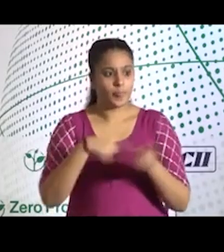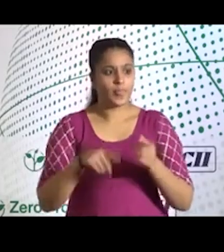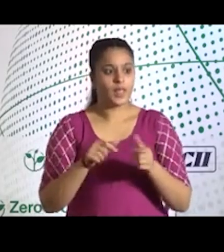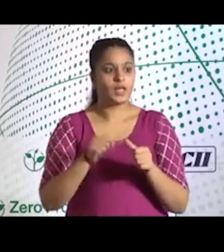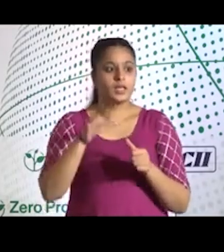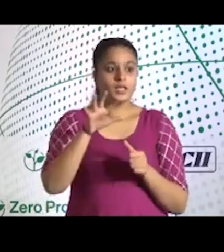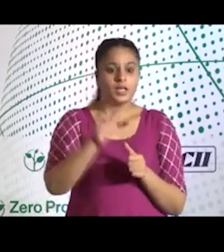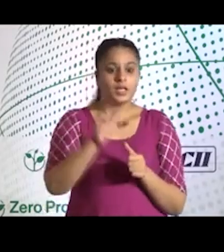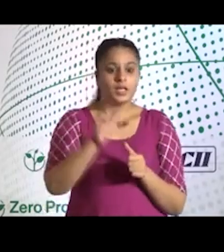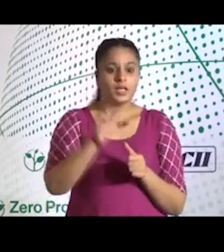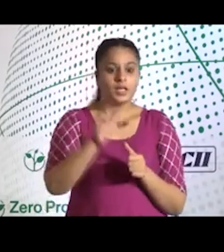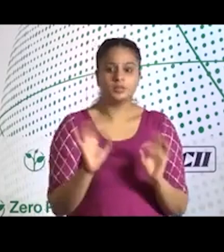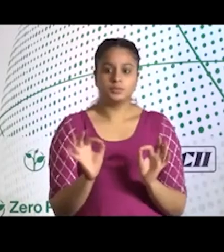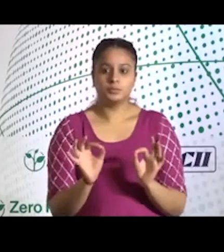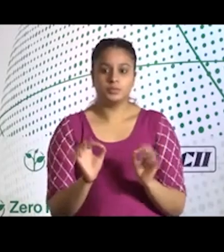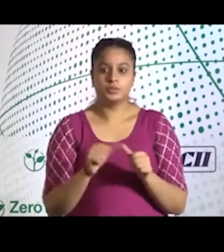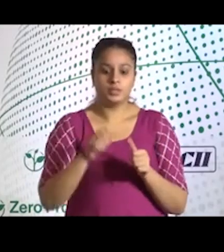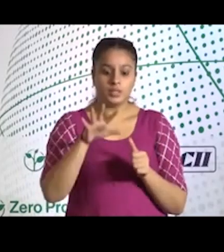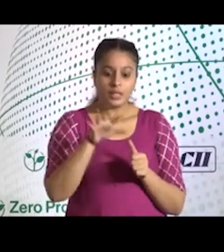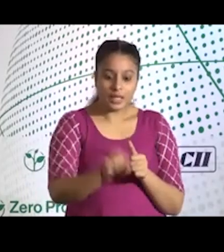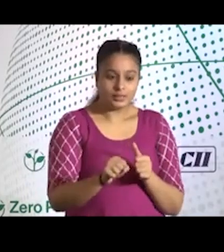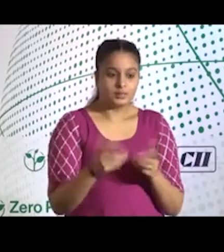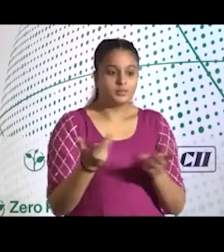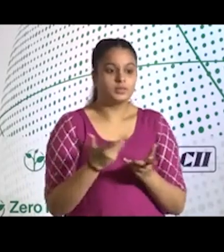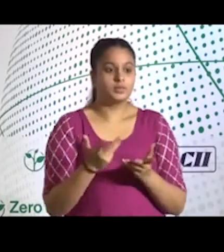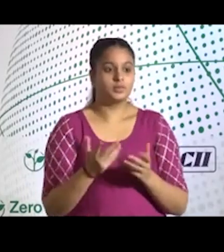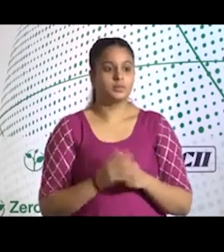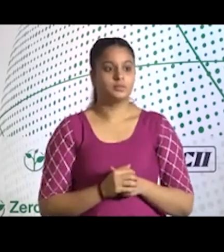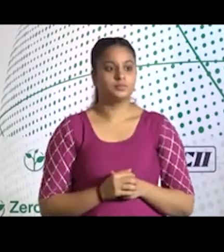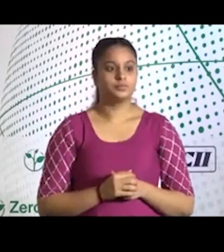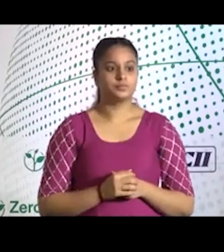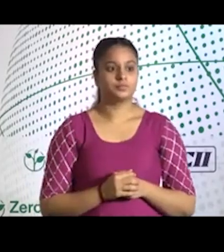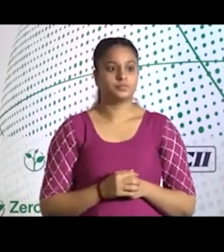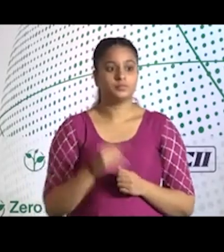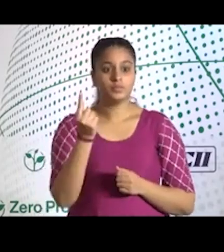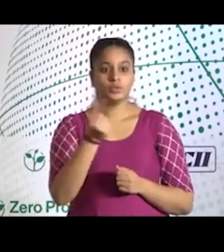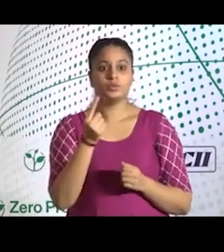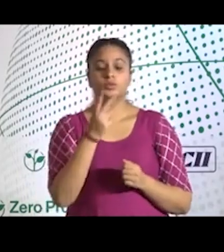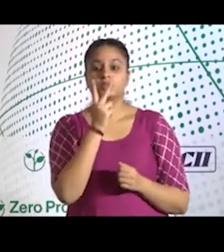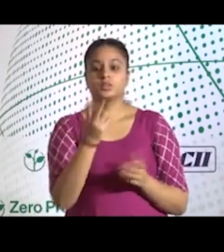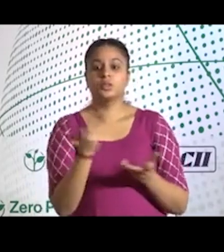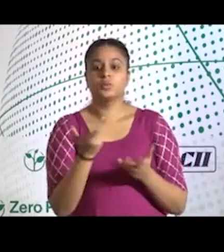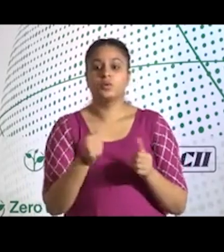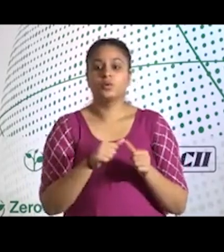Accessibility is the user interface comes in, what's the user seeing, what's the user doing.